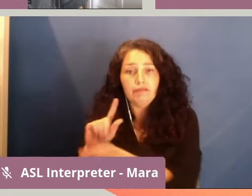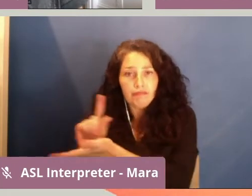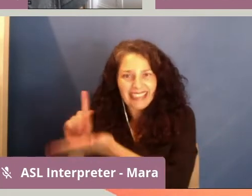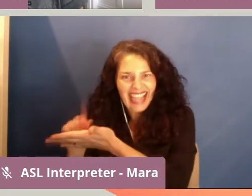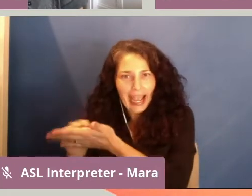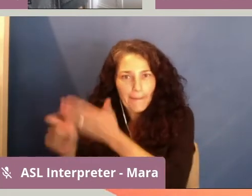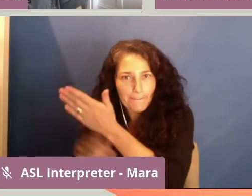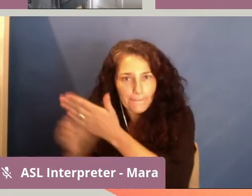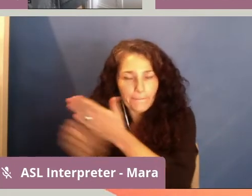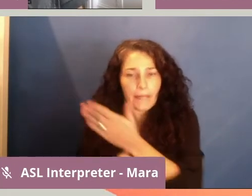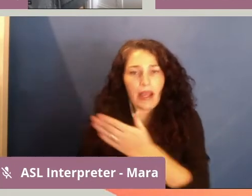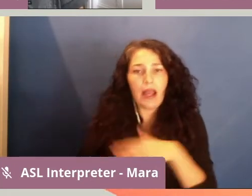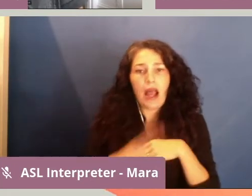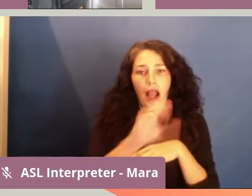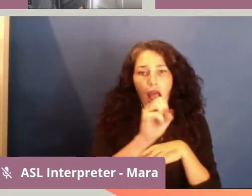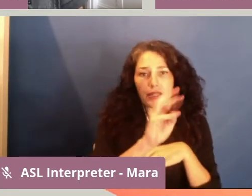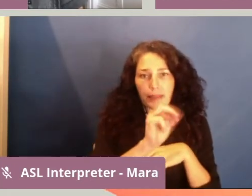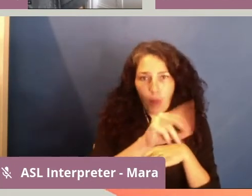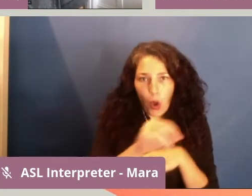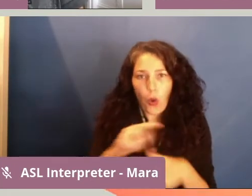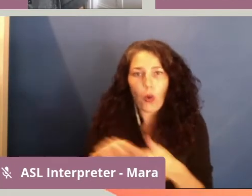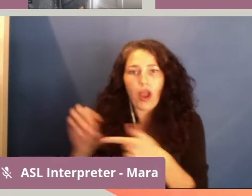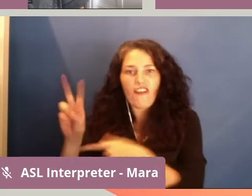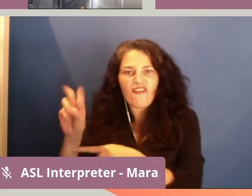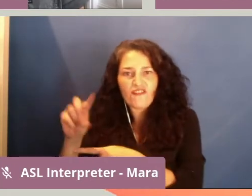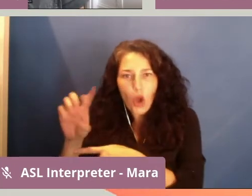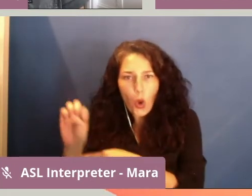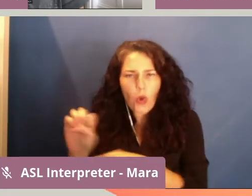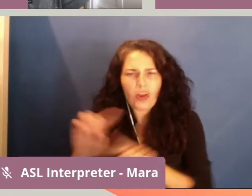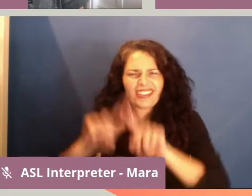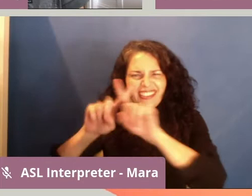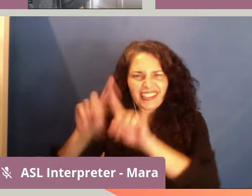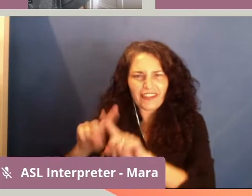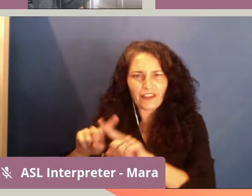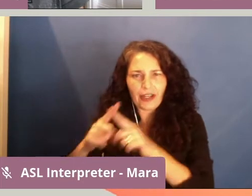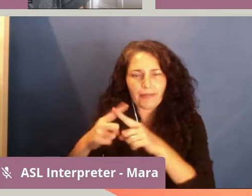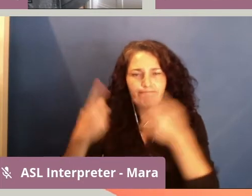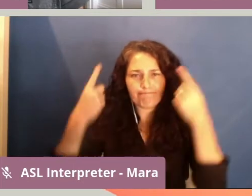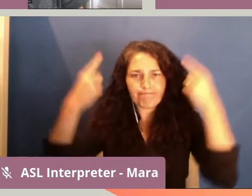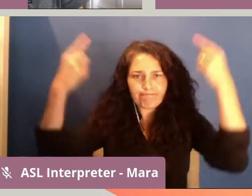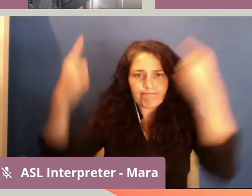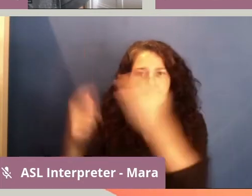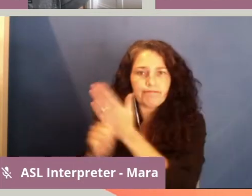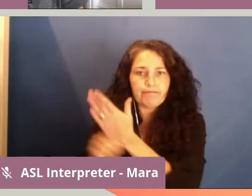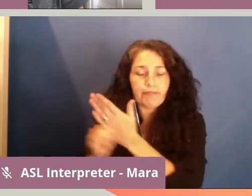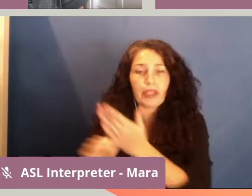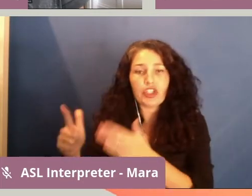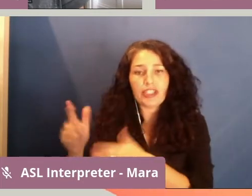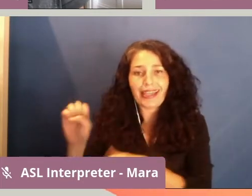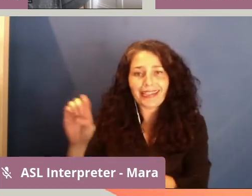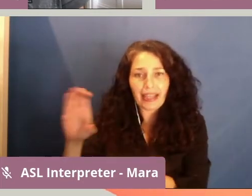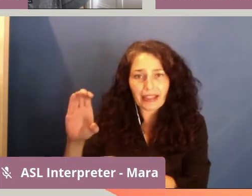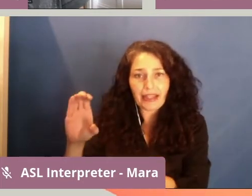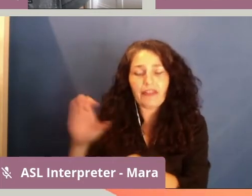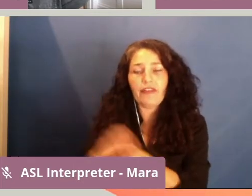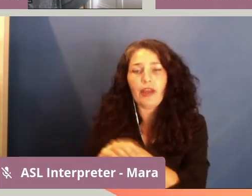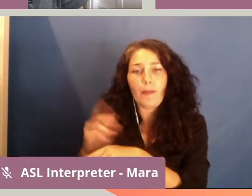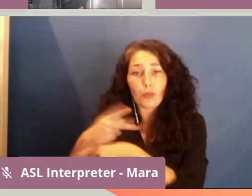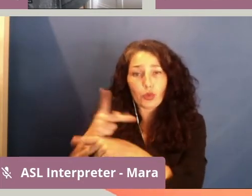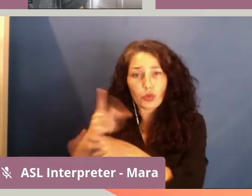"Vogue", and "Essence" magazines. She is the Executive Producer "Free Cece!" and the Emmy-winning documentary,